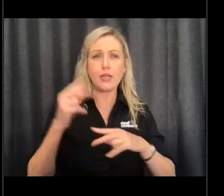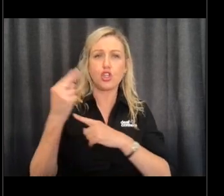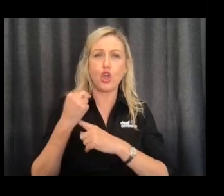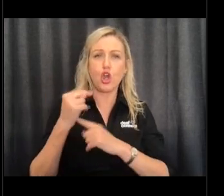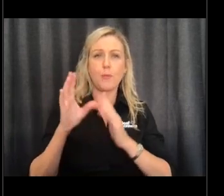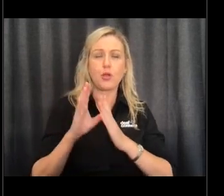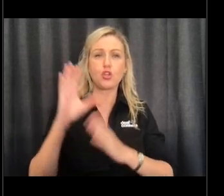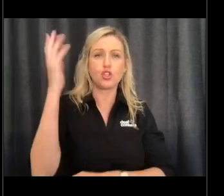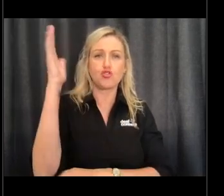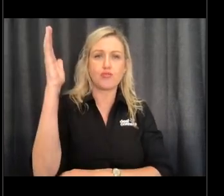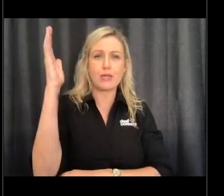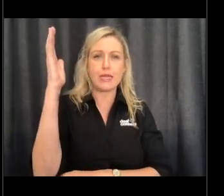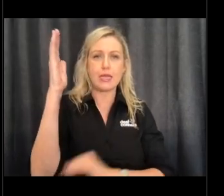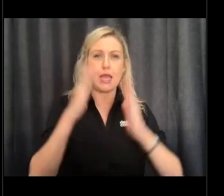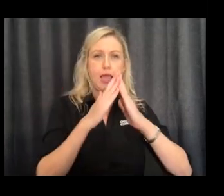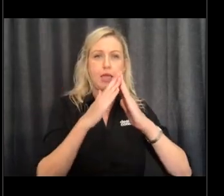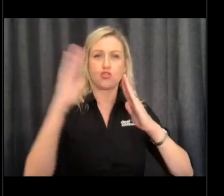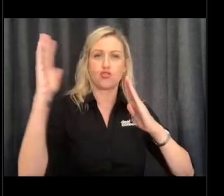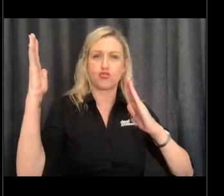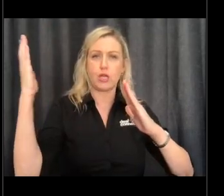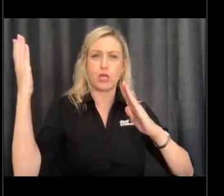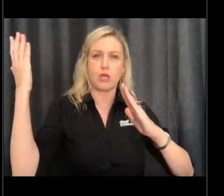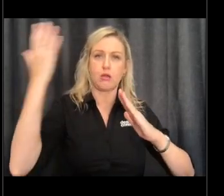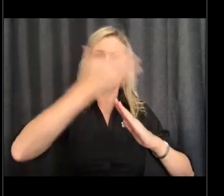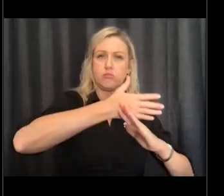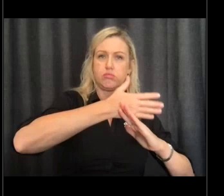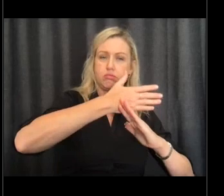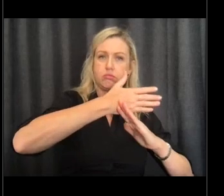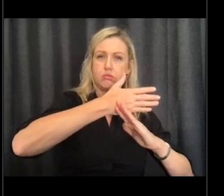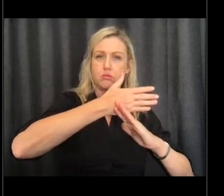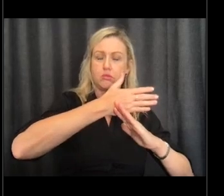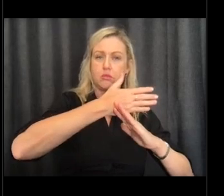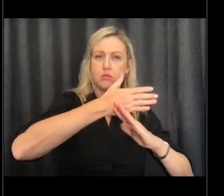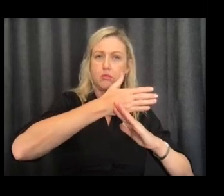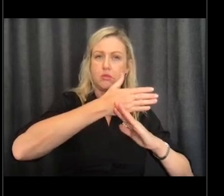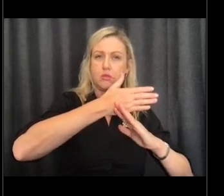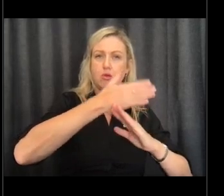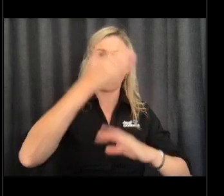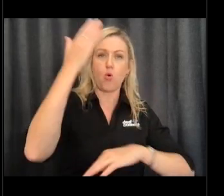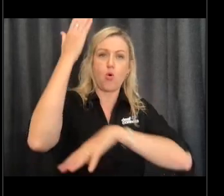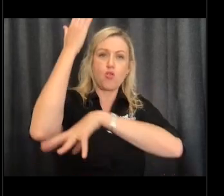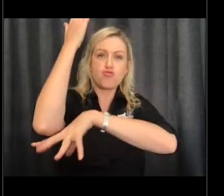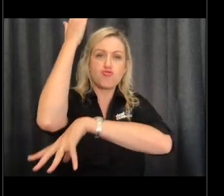So I guess if the tree fell on the property or the roots of the tree could also be causing